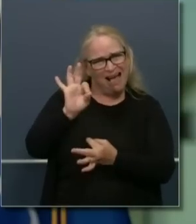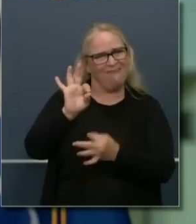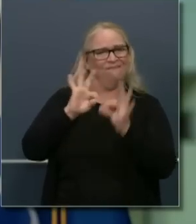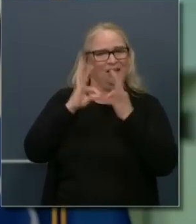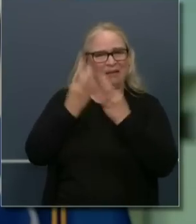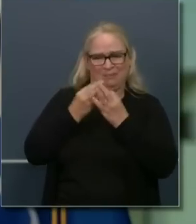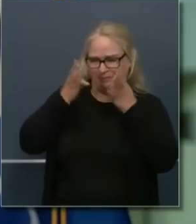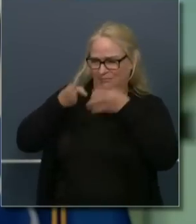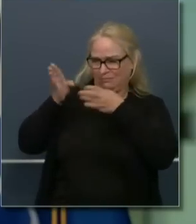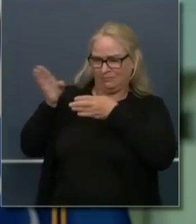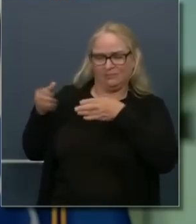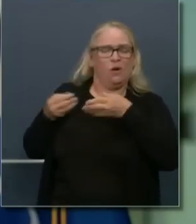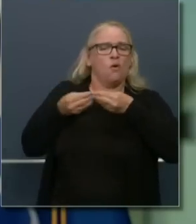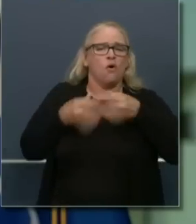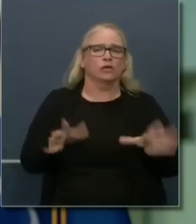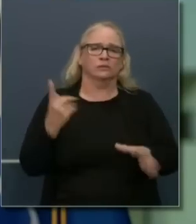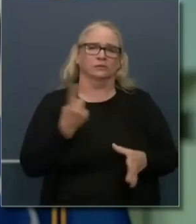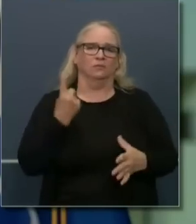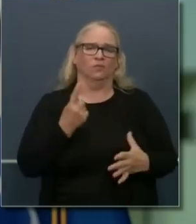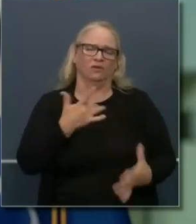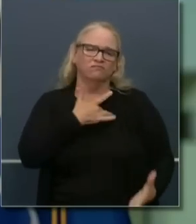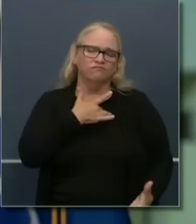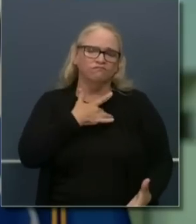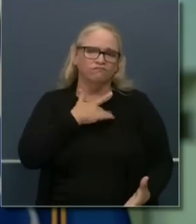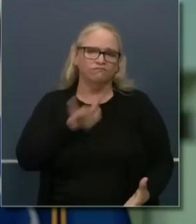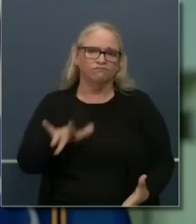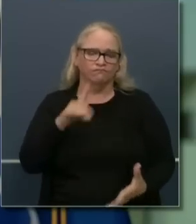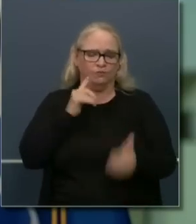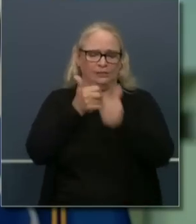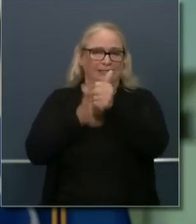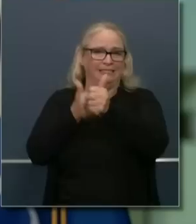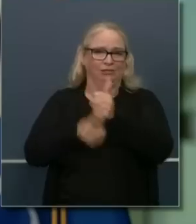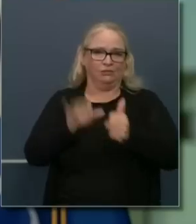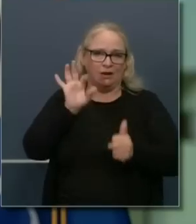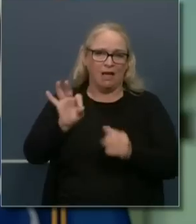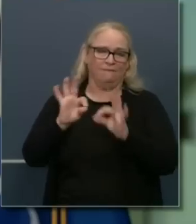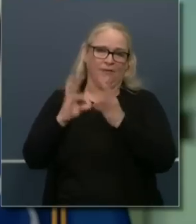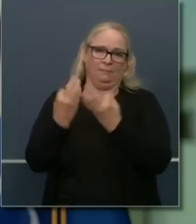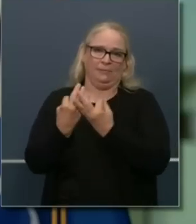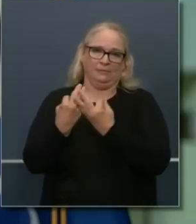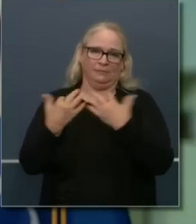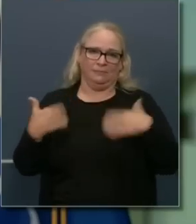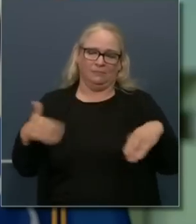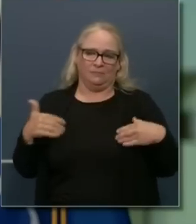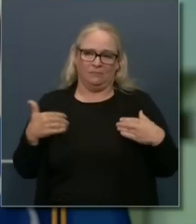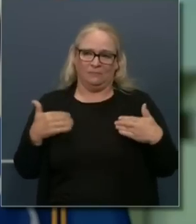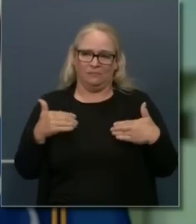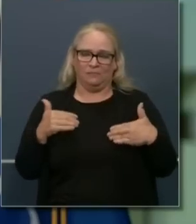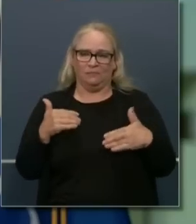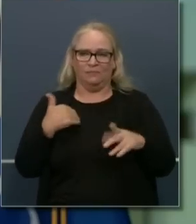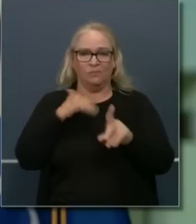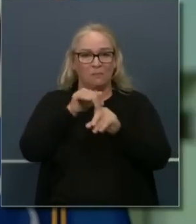RELATIVELY LOW AND AGAIN DEVASTATING NUMBER OF TESTS AND LOW DEATHS FOR THE FAMILIES IMPACTED BY THE LOSS OF A LOVED